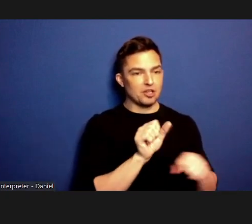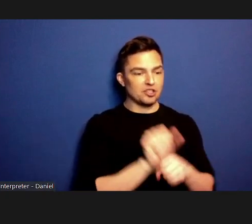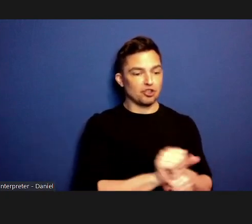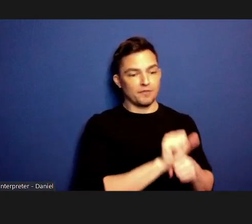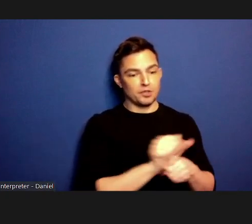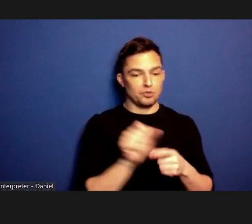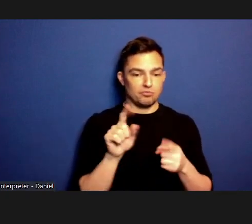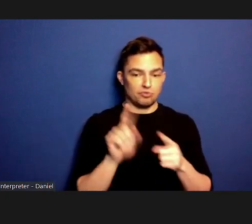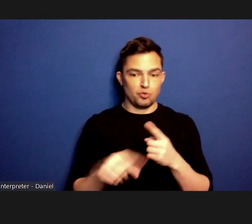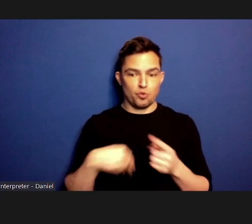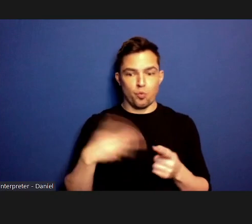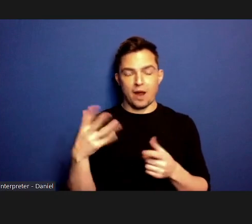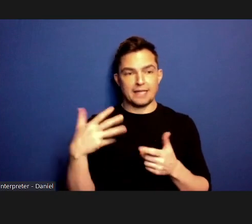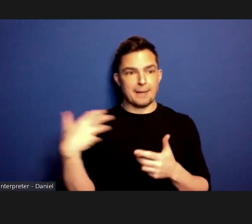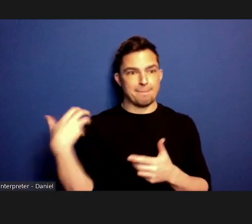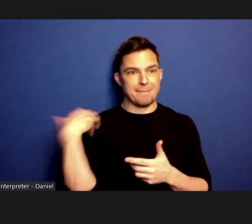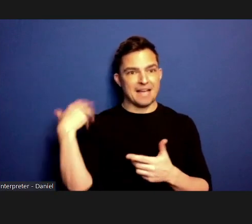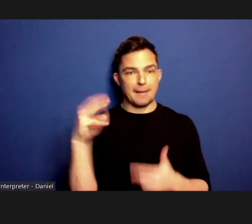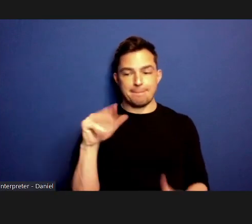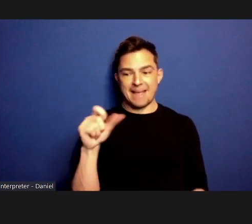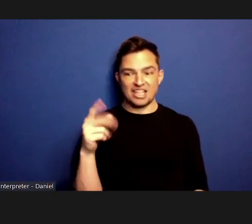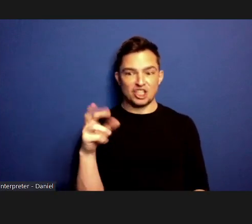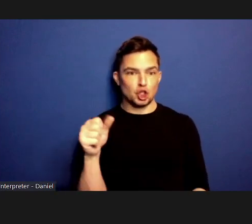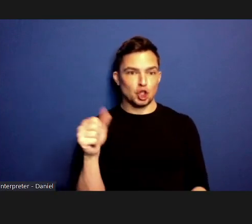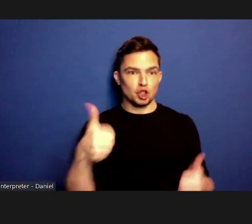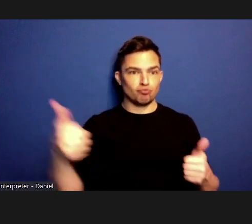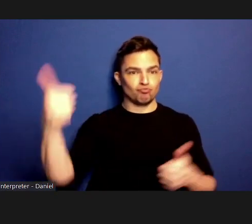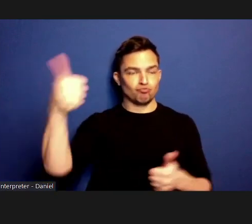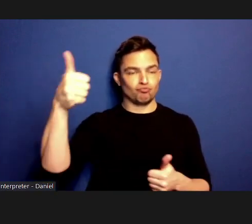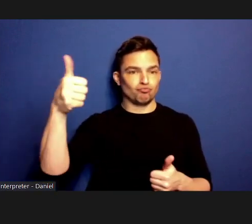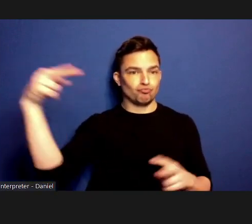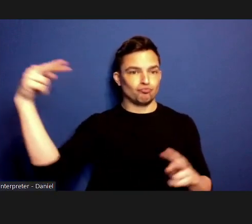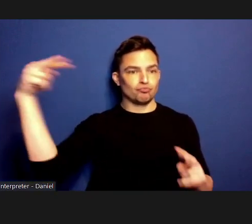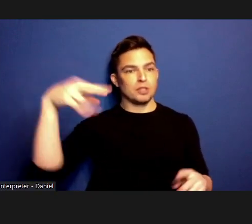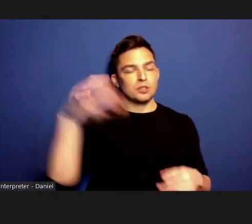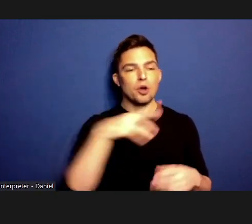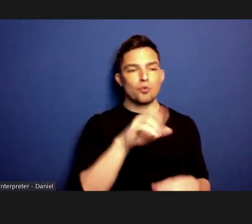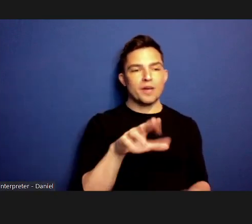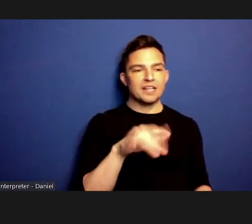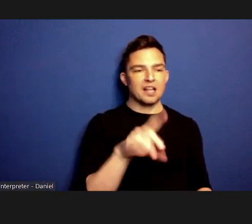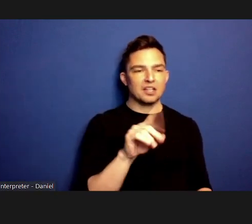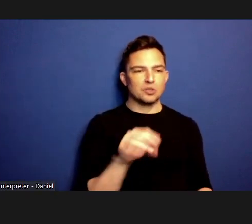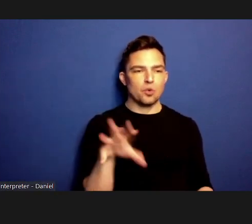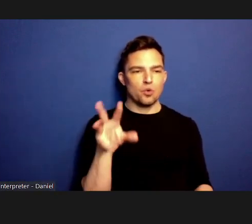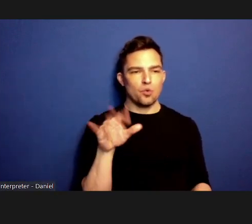So really thinking about Rinaldo Walcott's plantation logic and that terminology and